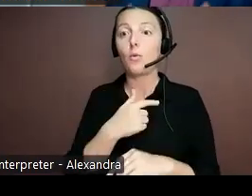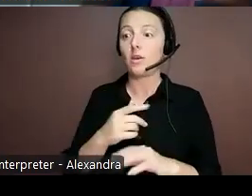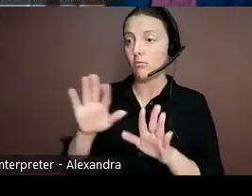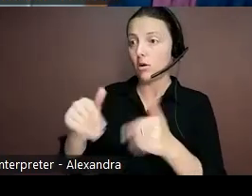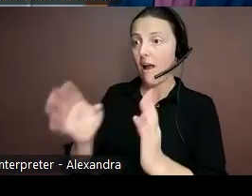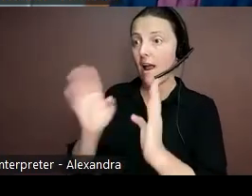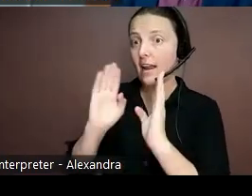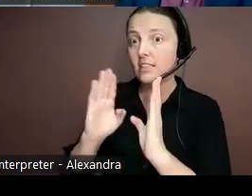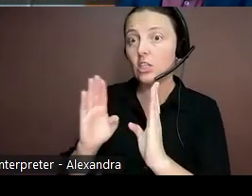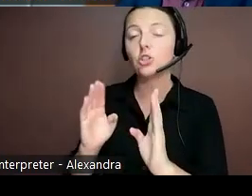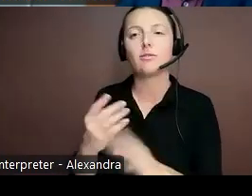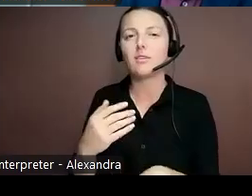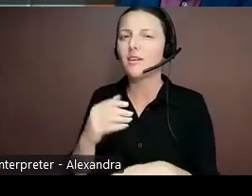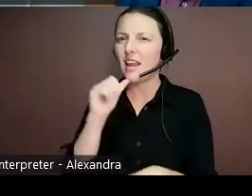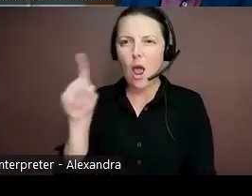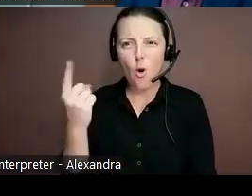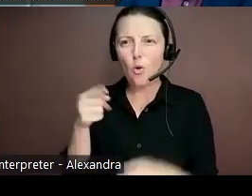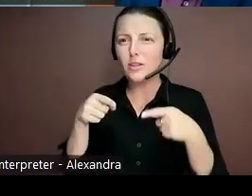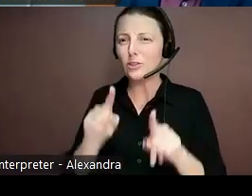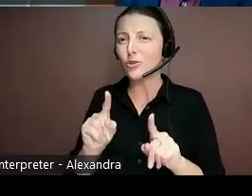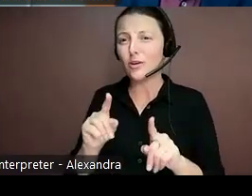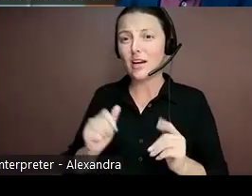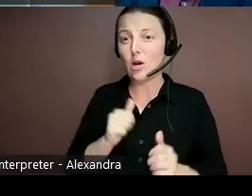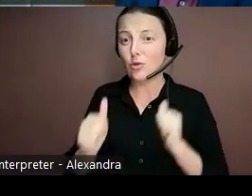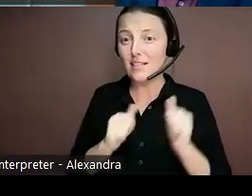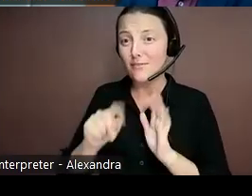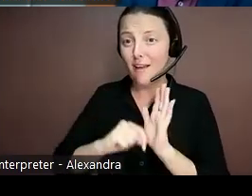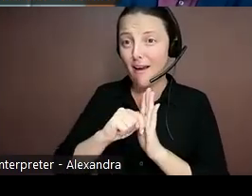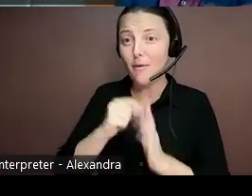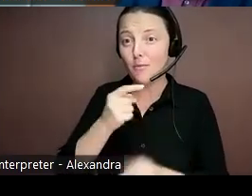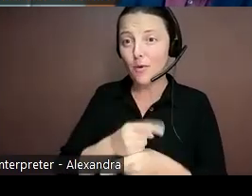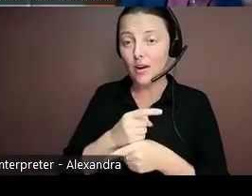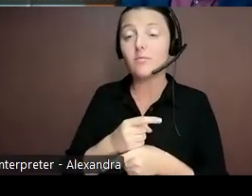leveraging some of uh you know some menu based techniques like positive reinforcement. So a